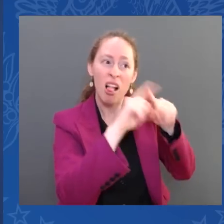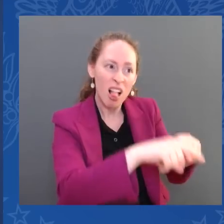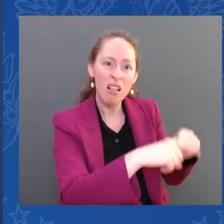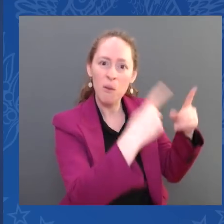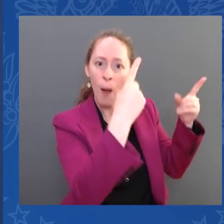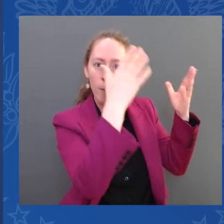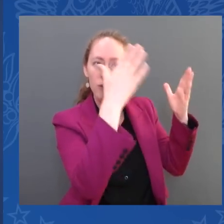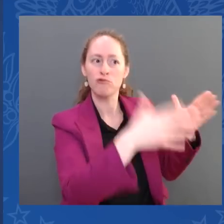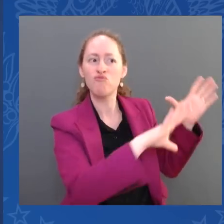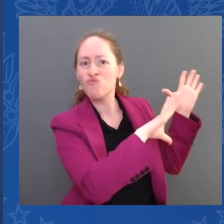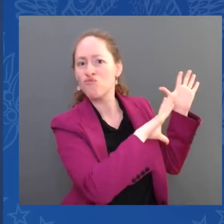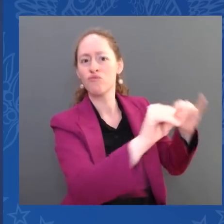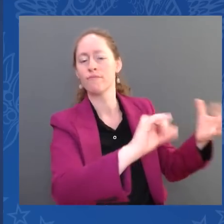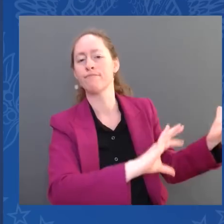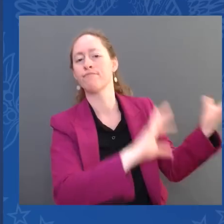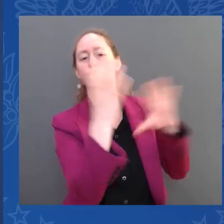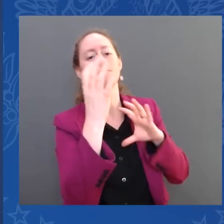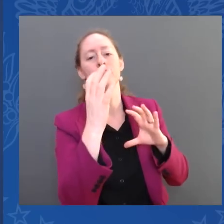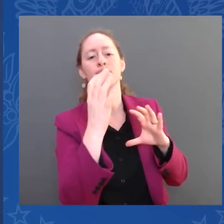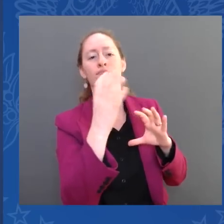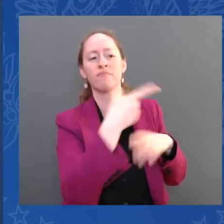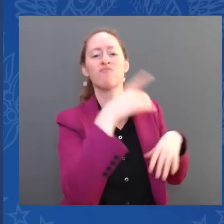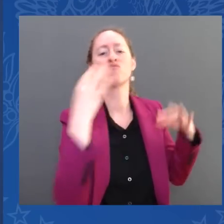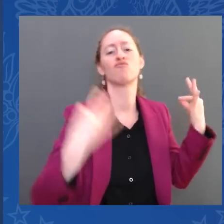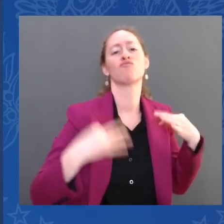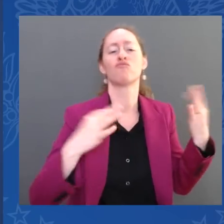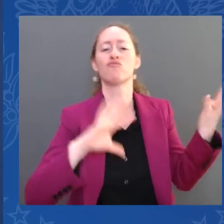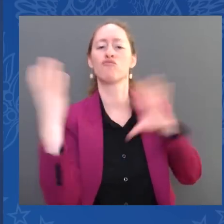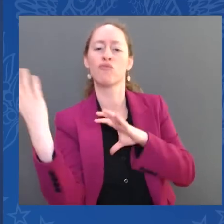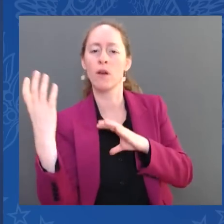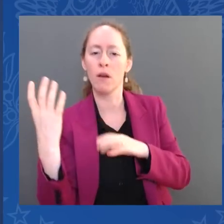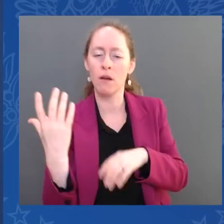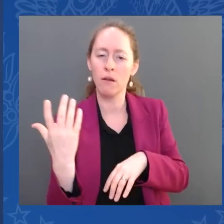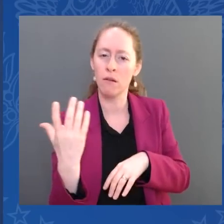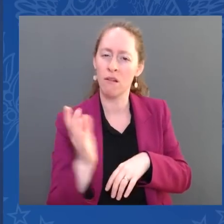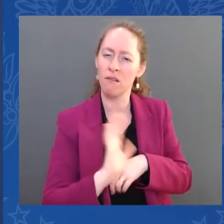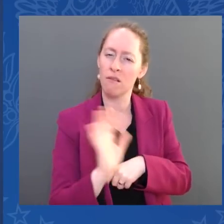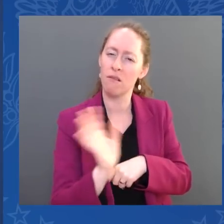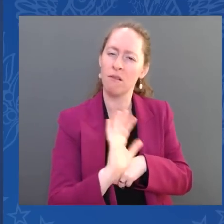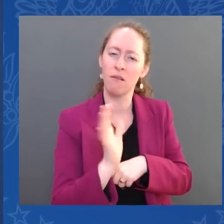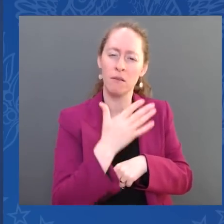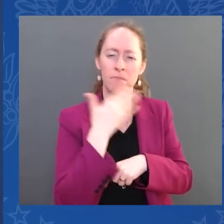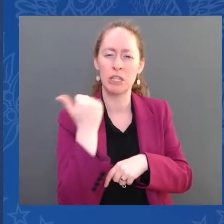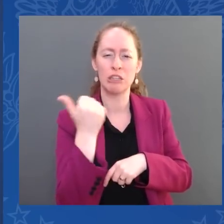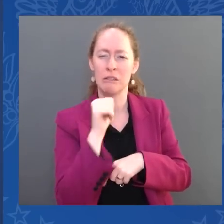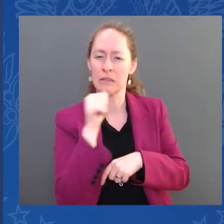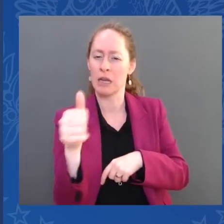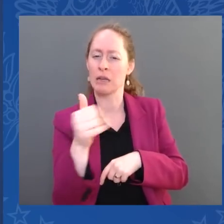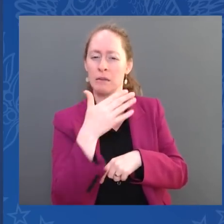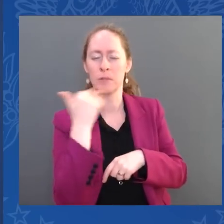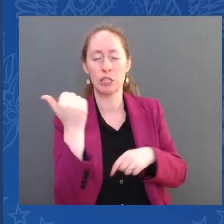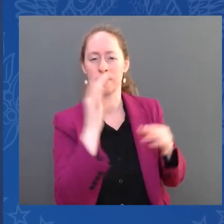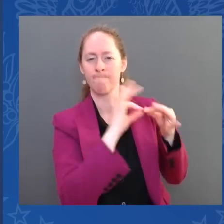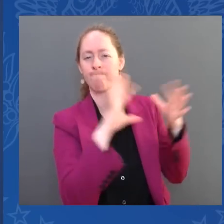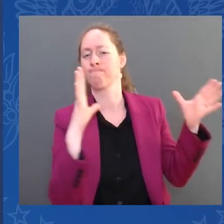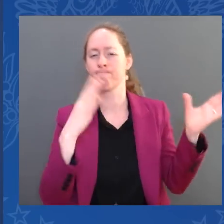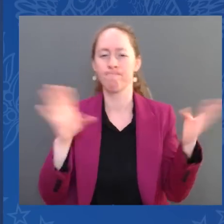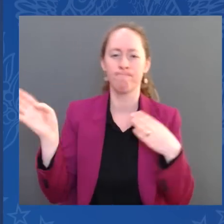I've laid out a plan to lower prescription drug costs by giving Medicare the power to negotiate with the pharmaceutical companies